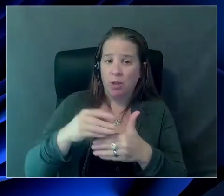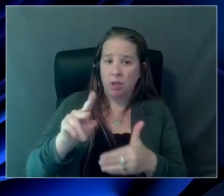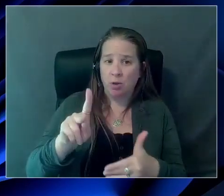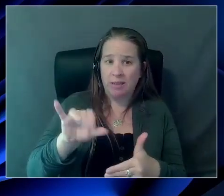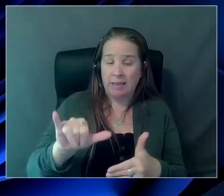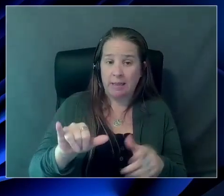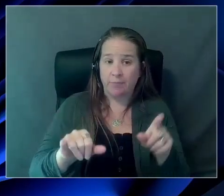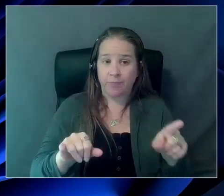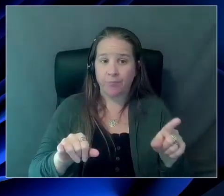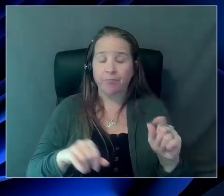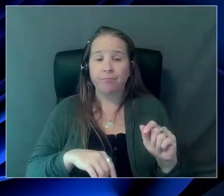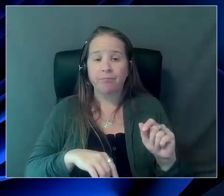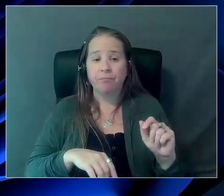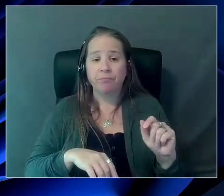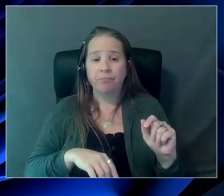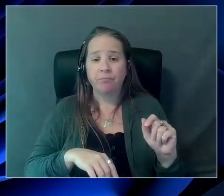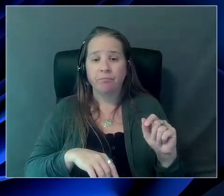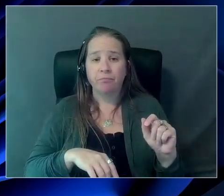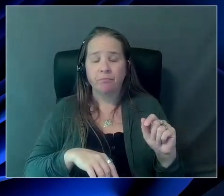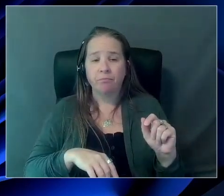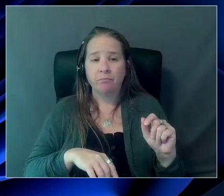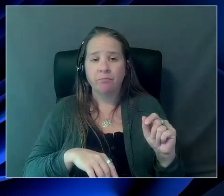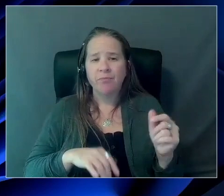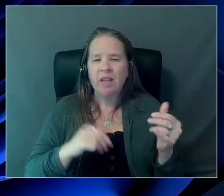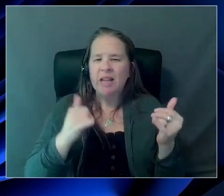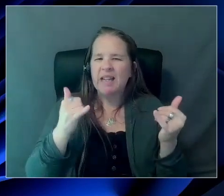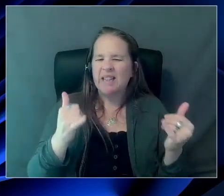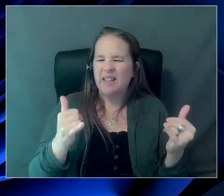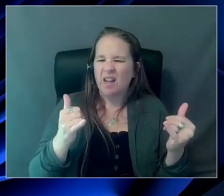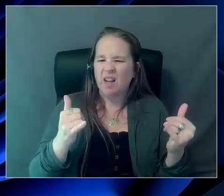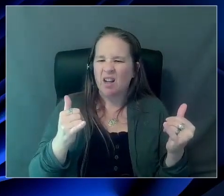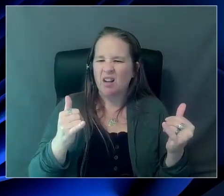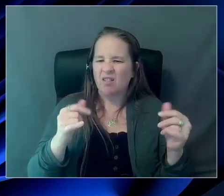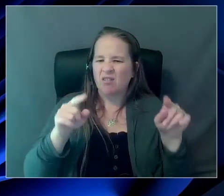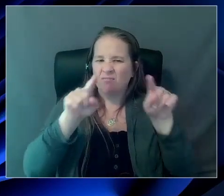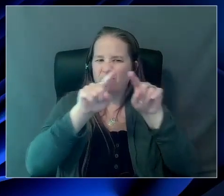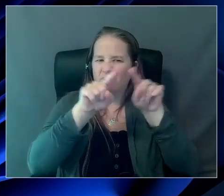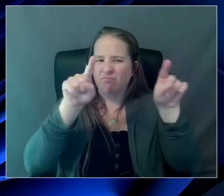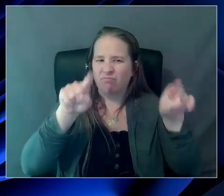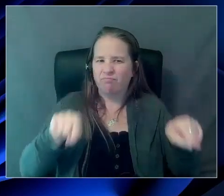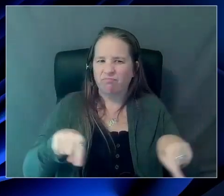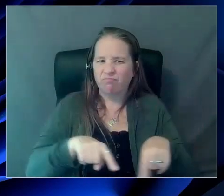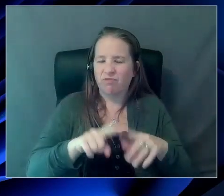Start window search window search box add link now and this starts search.